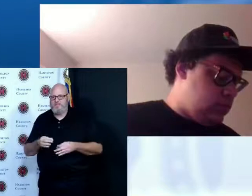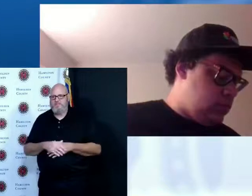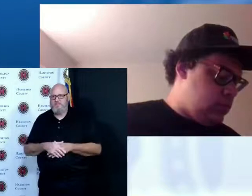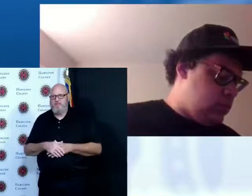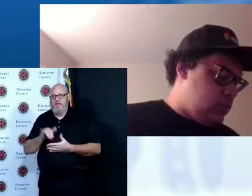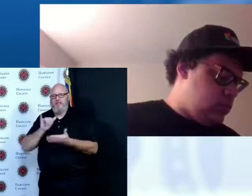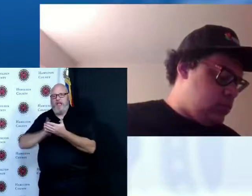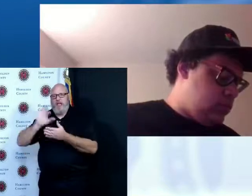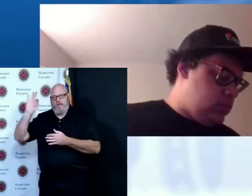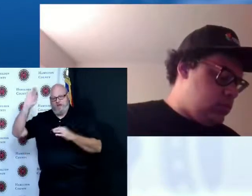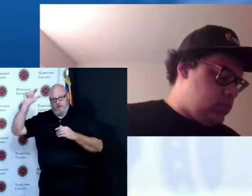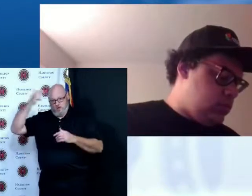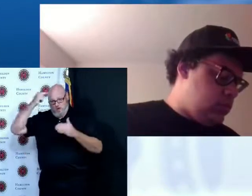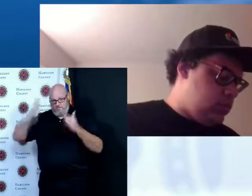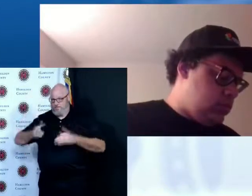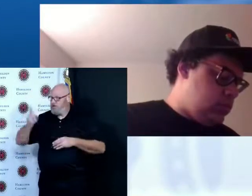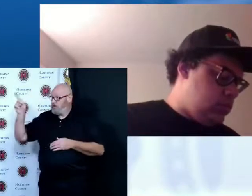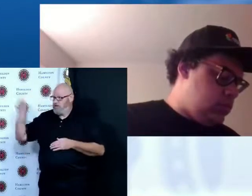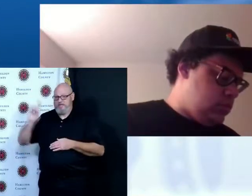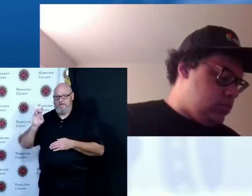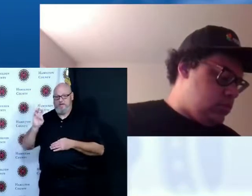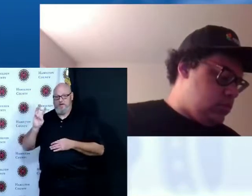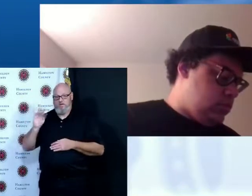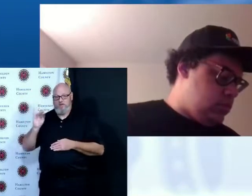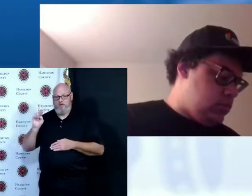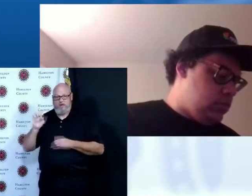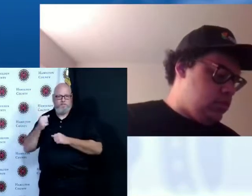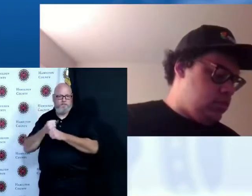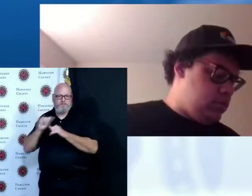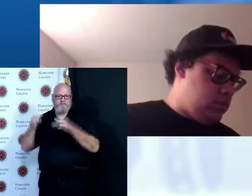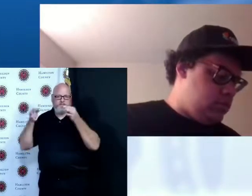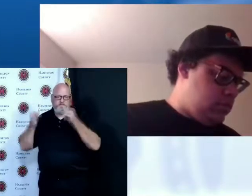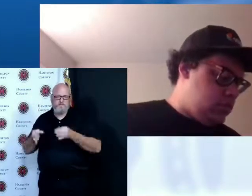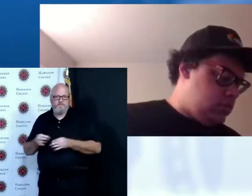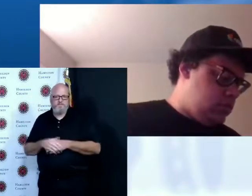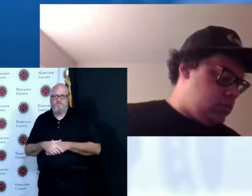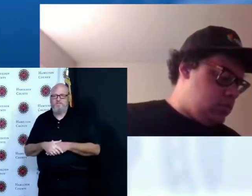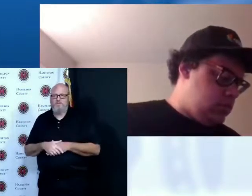not everyone can go at the same time and so that's a real real point to keep in